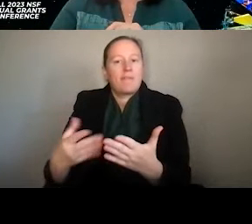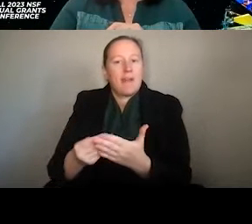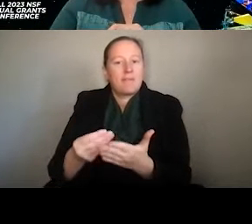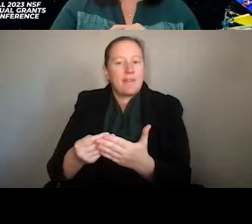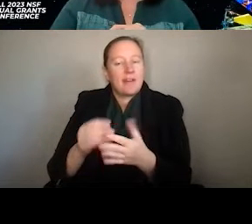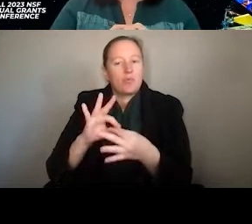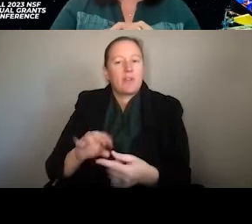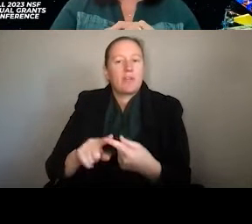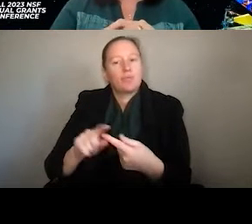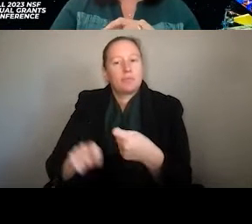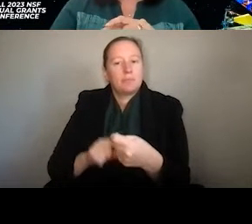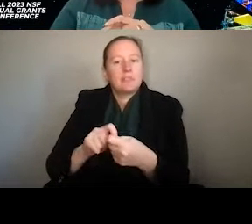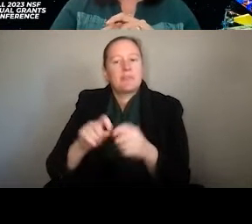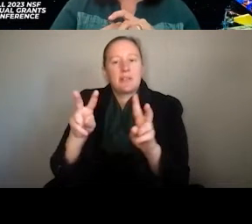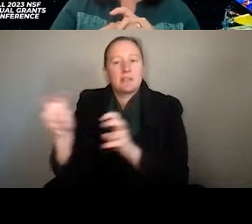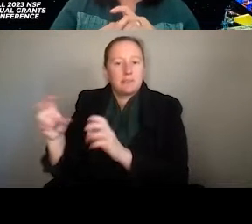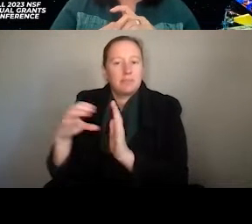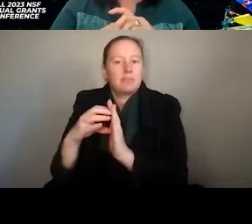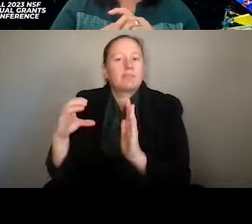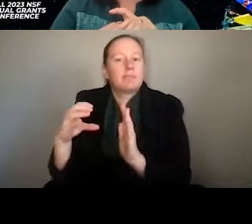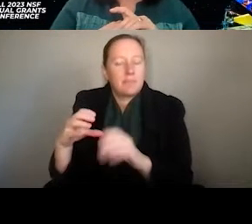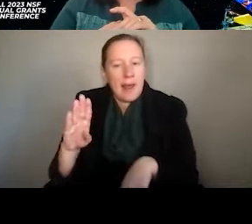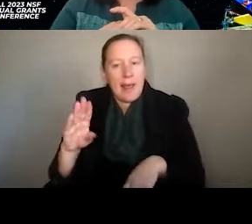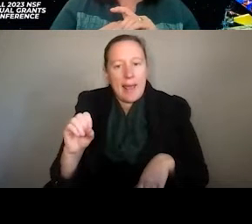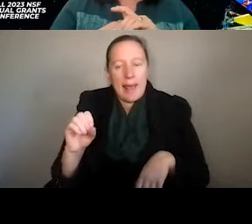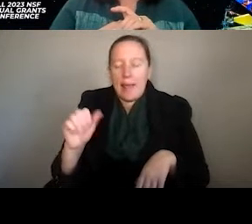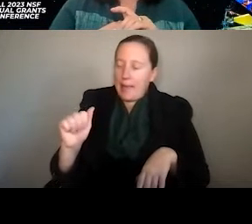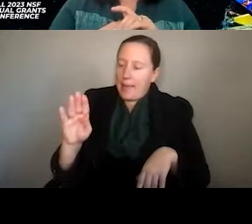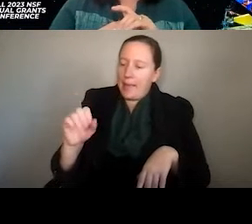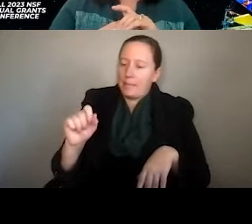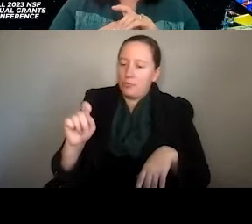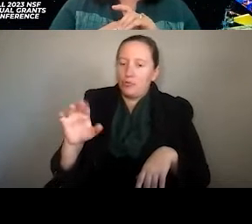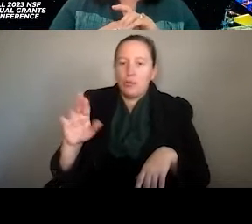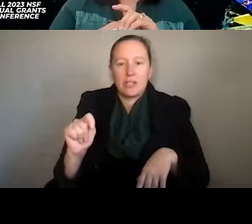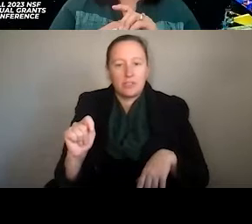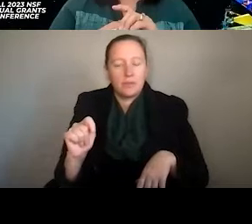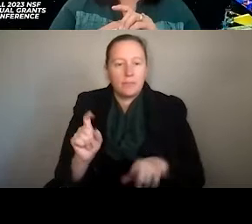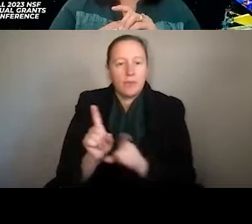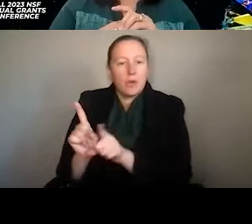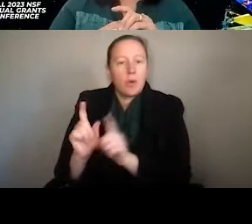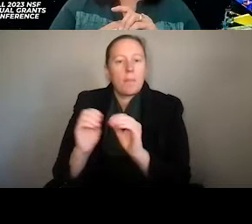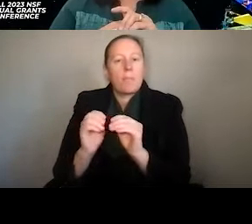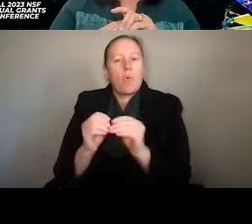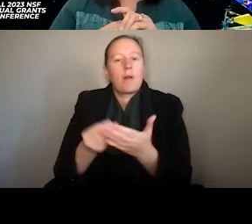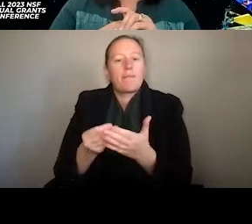more and detailed information about what has been funded by NSF. Also there are some more funding opportunities online,